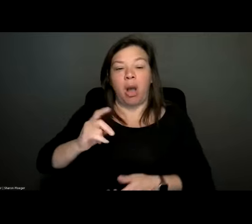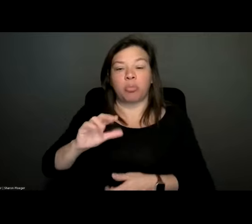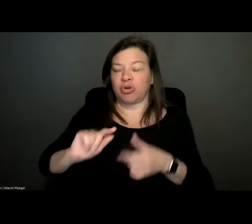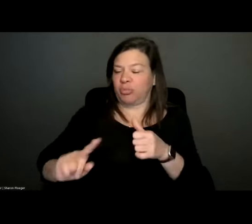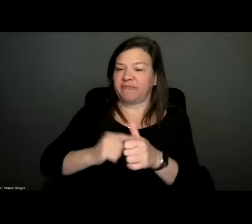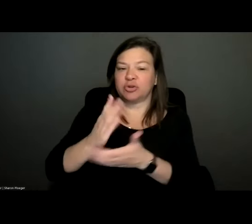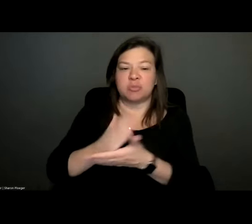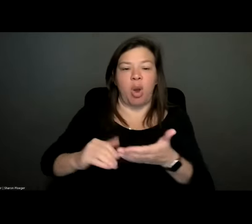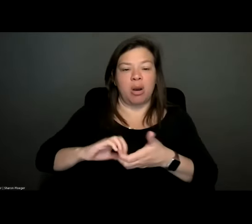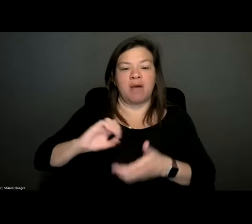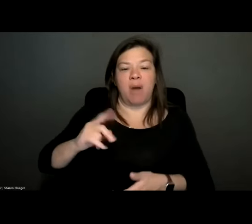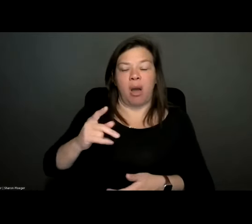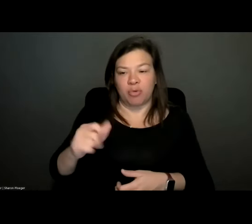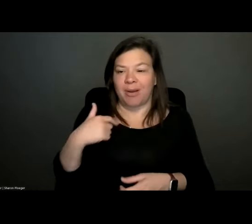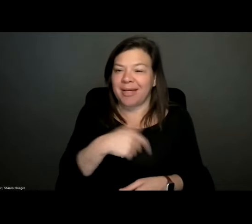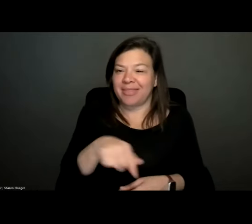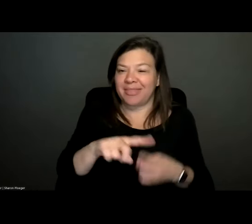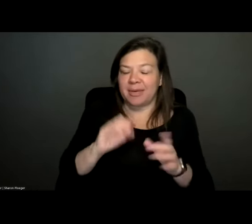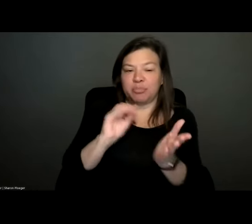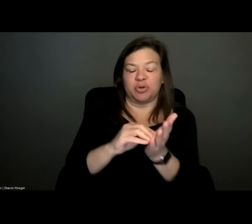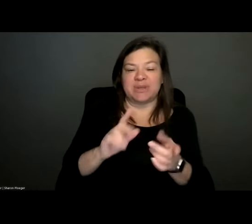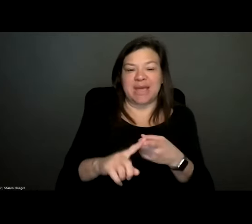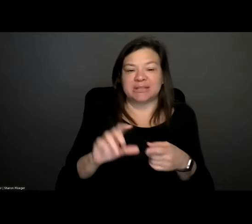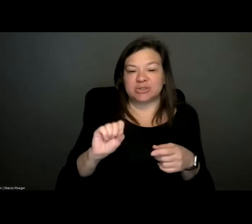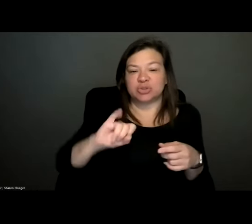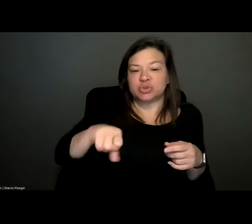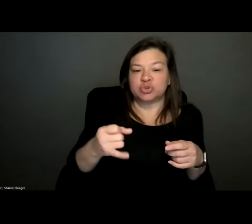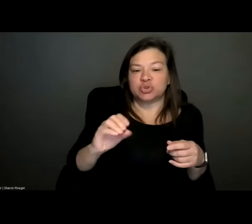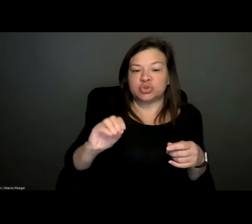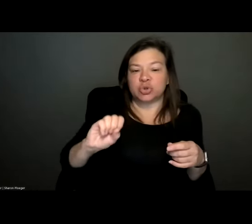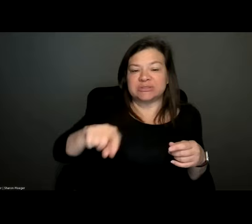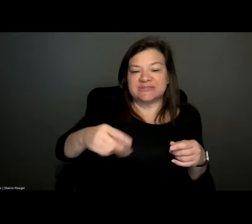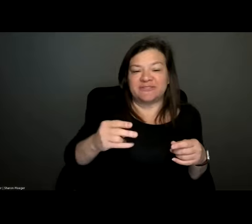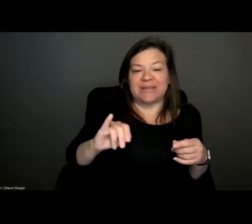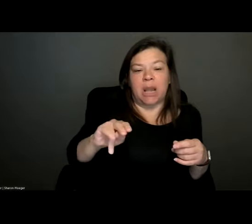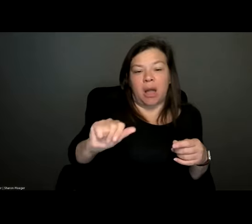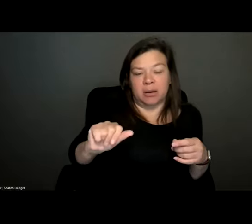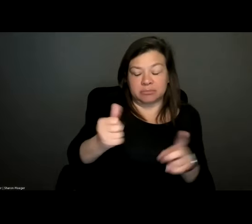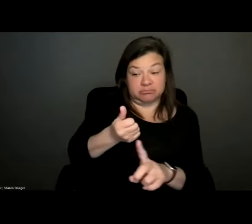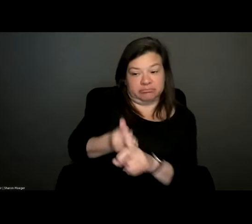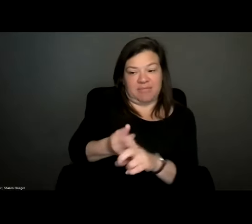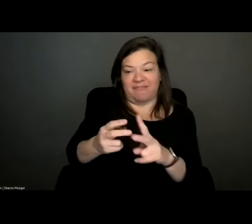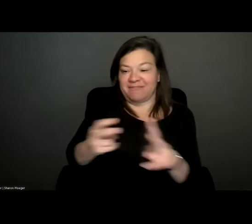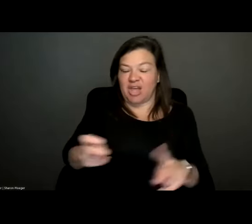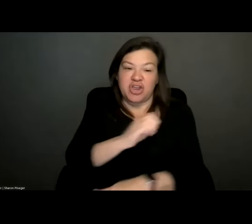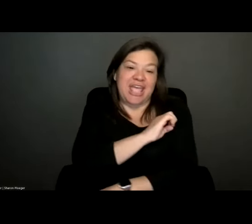and they cast me as the Despina, which is a very energetic, sassy maid.